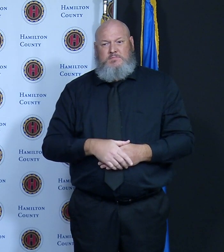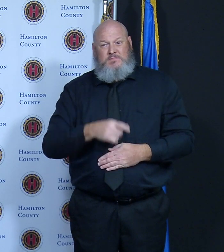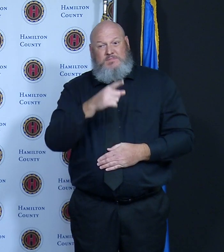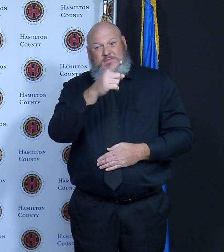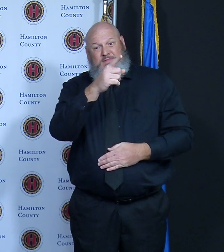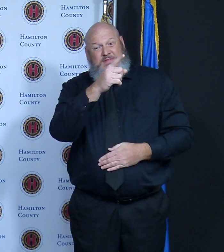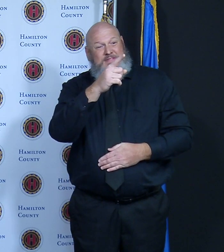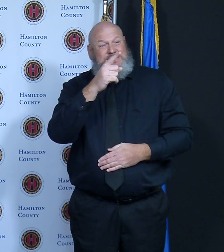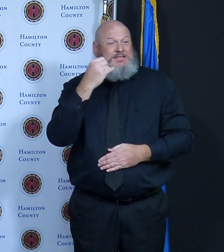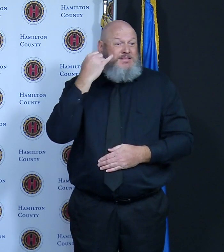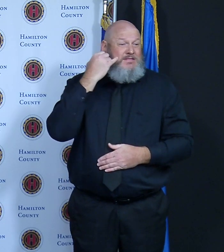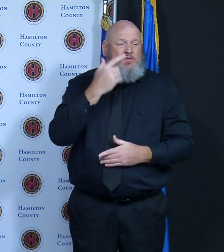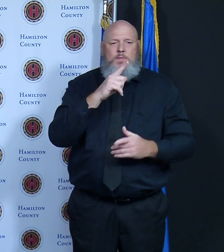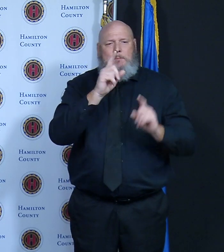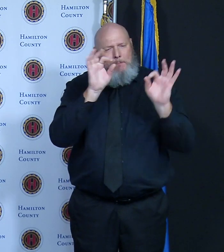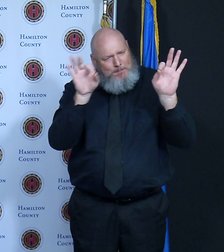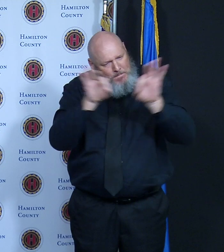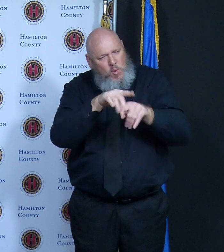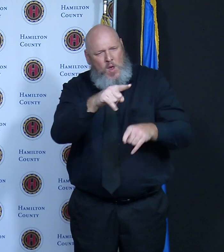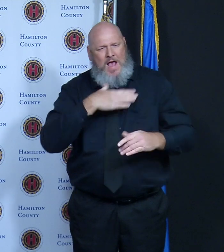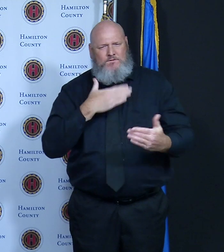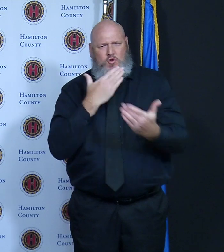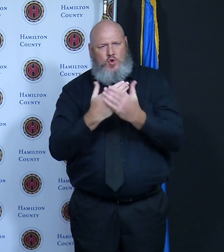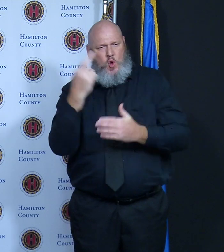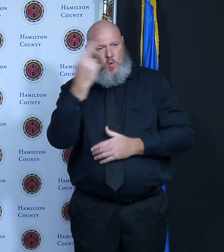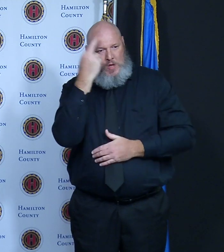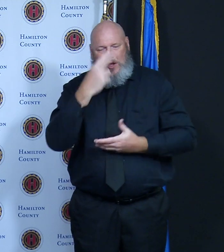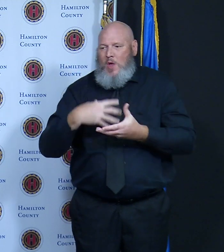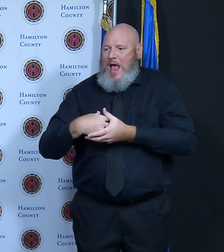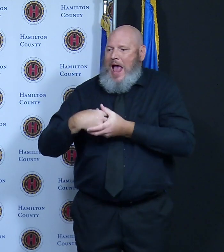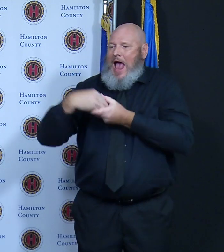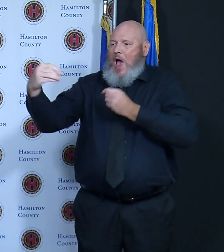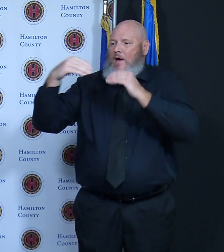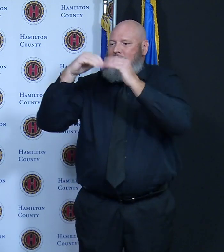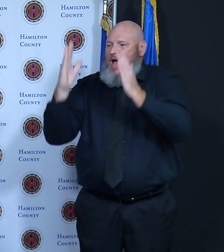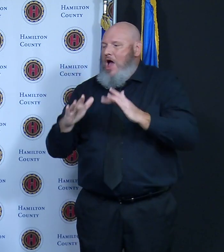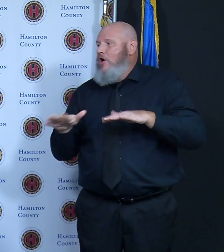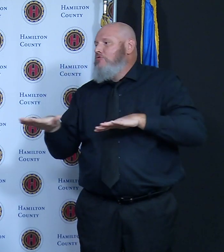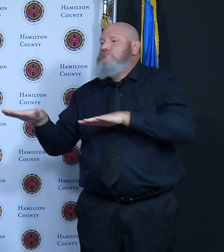stay-at-home order social distancing does work we do need to flatten the curve as